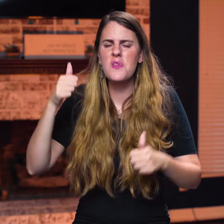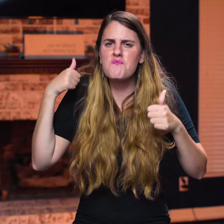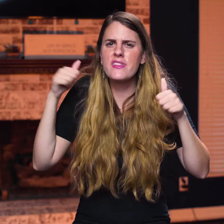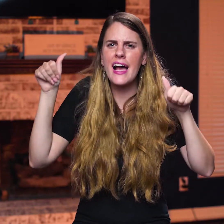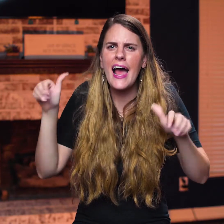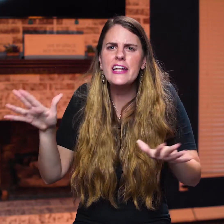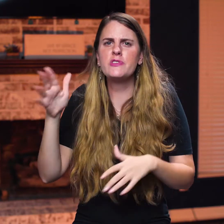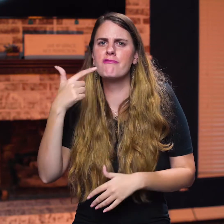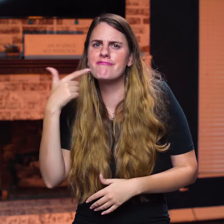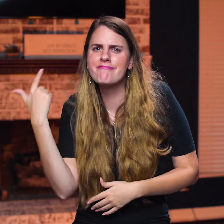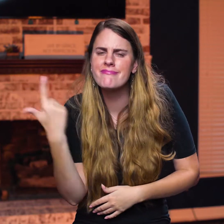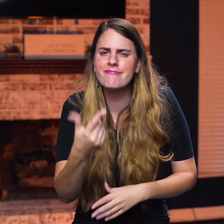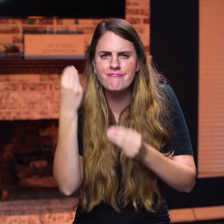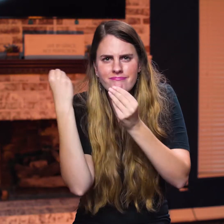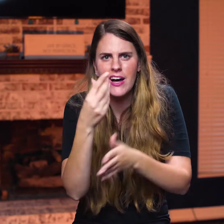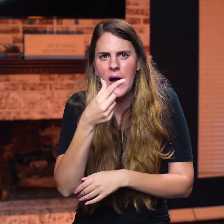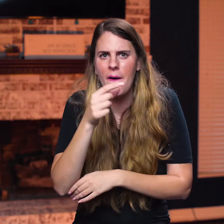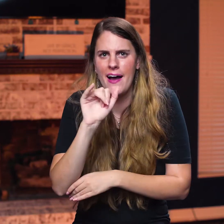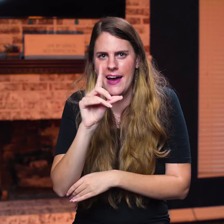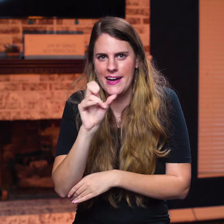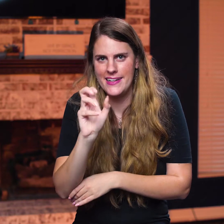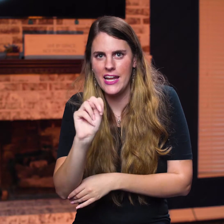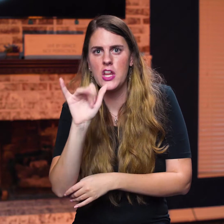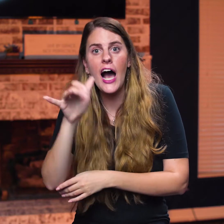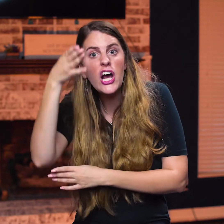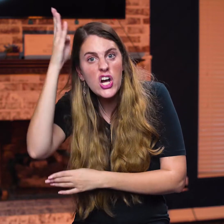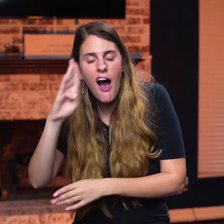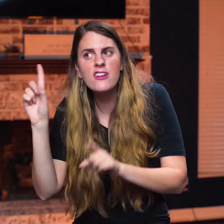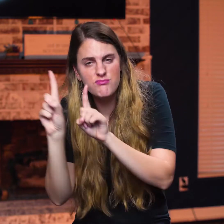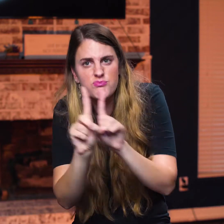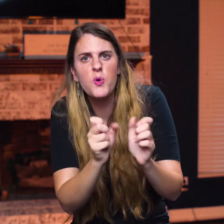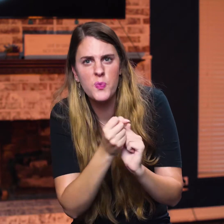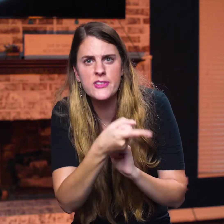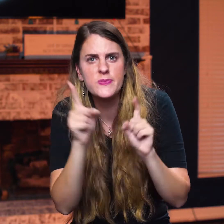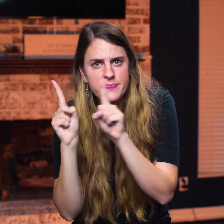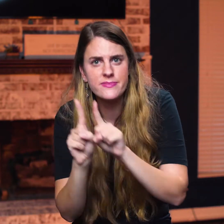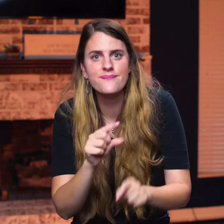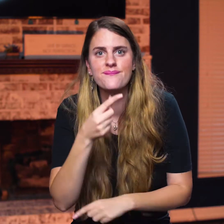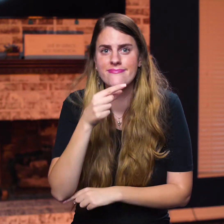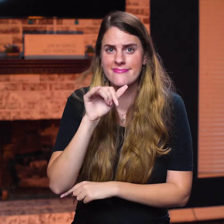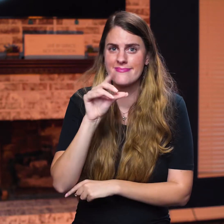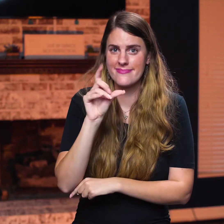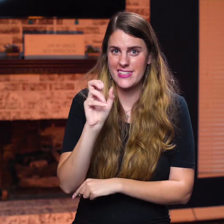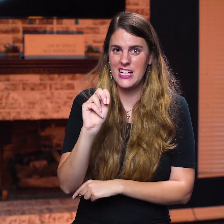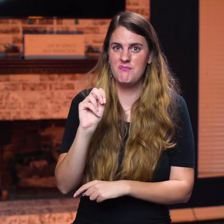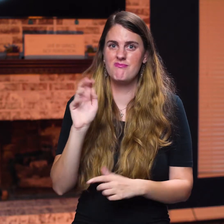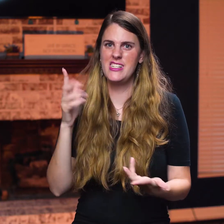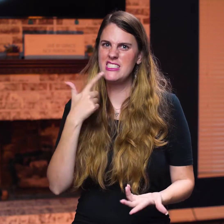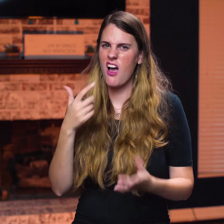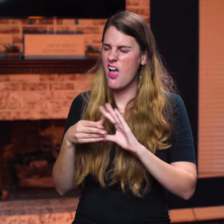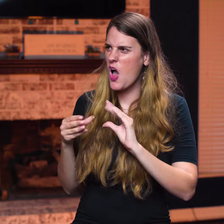The Angel tells Gideon that God is with him, and Gideon basically says,